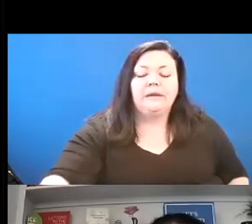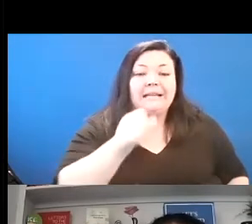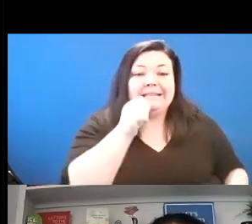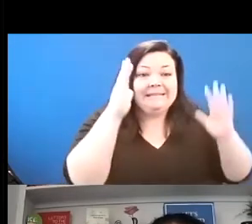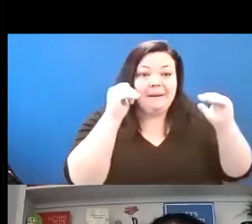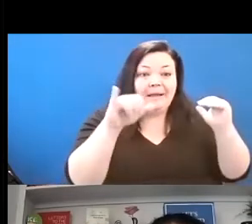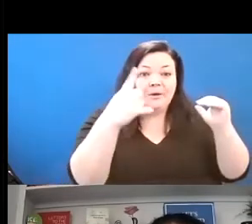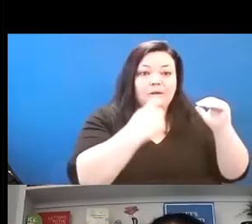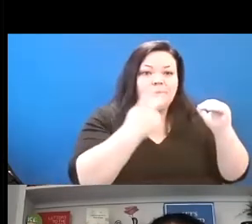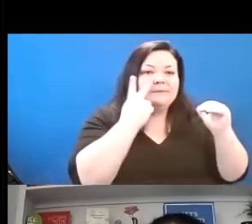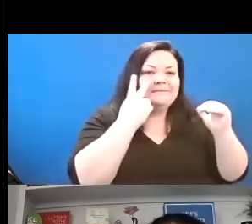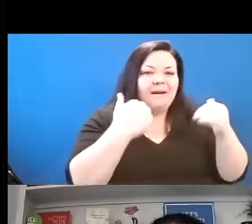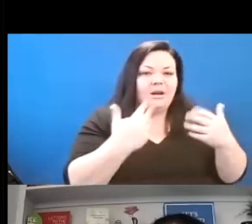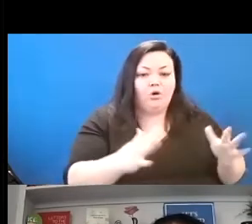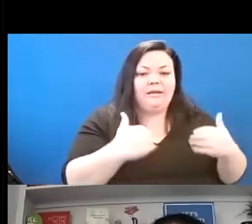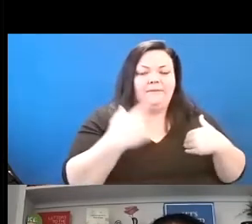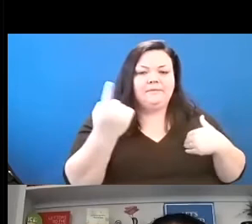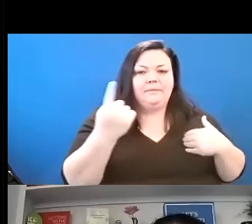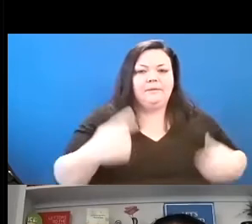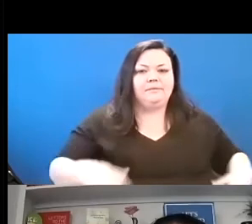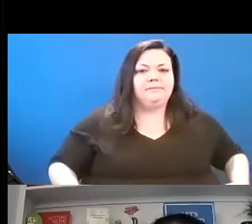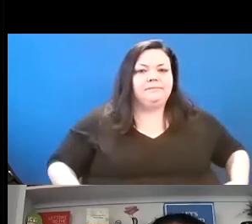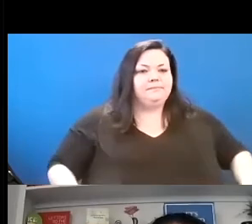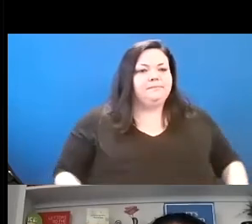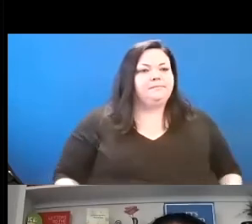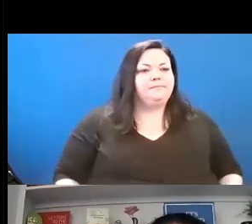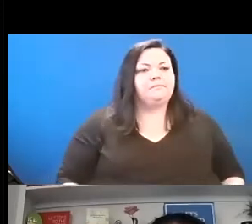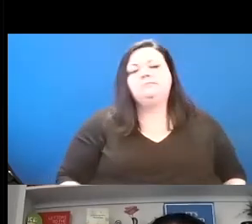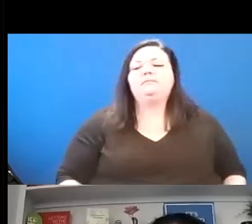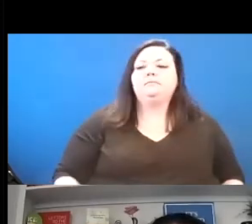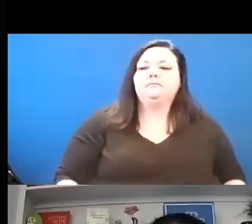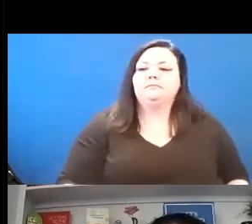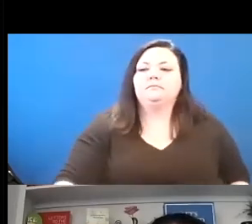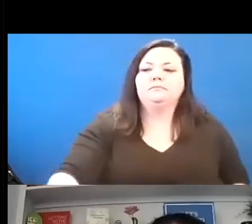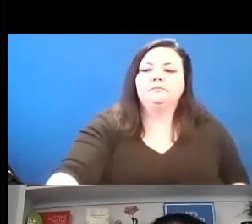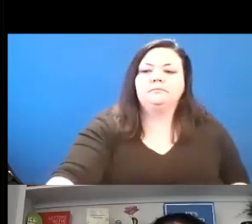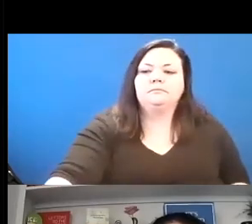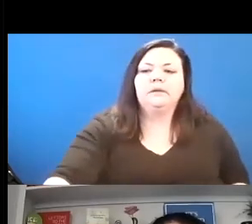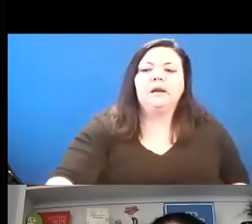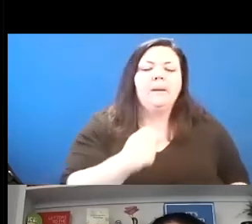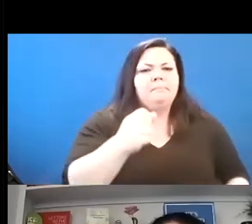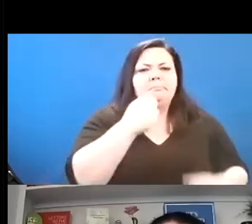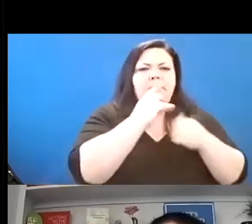something here this one is bleeding heart and that one is self-insertion a lot of it is about